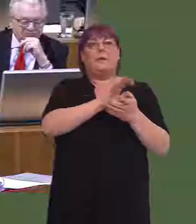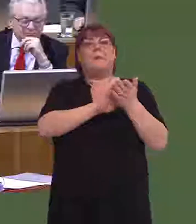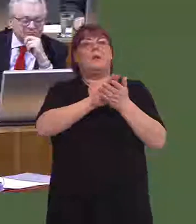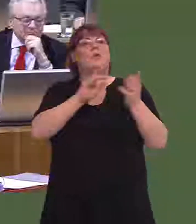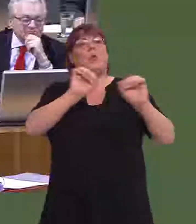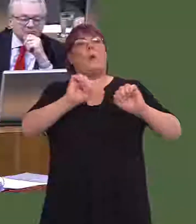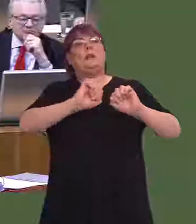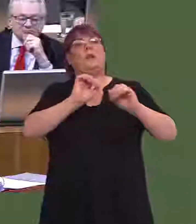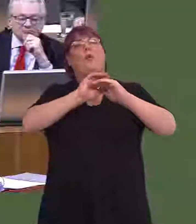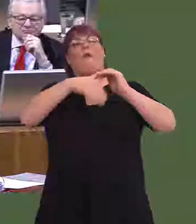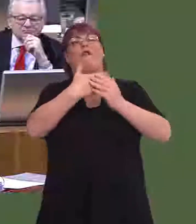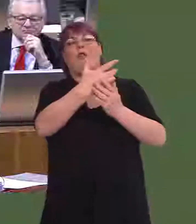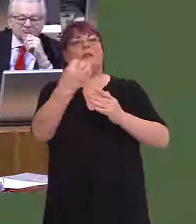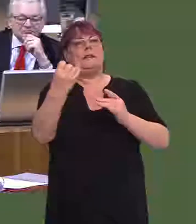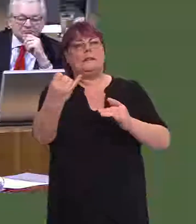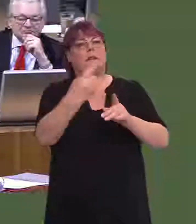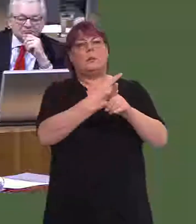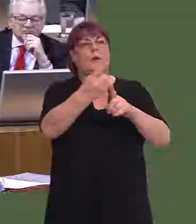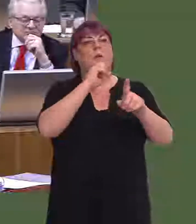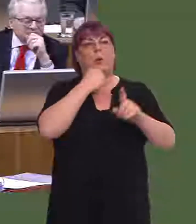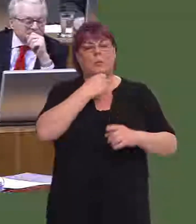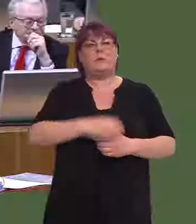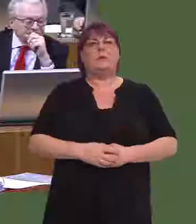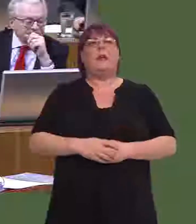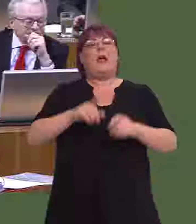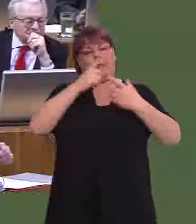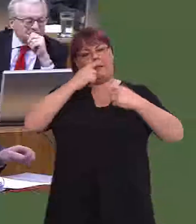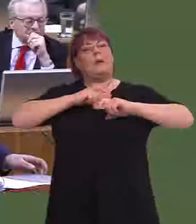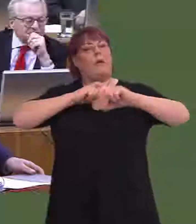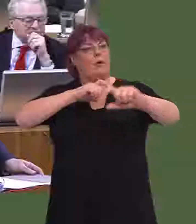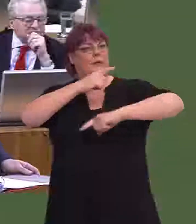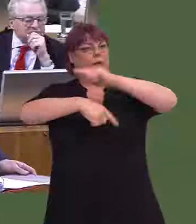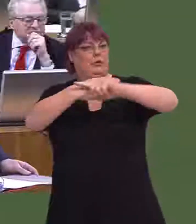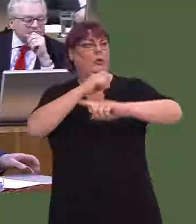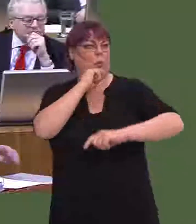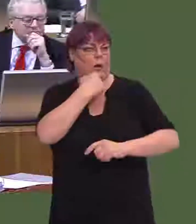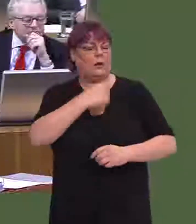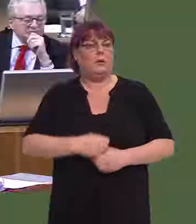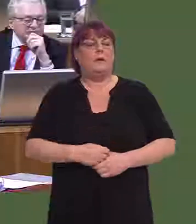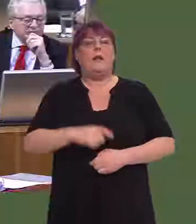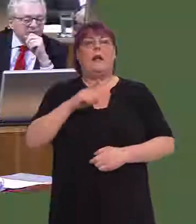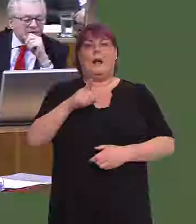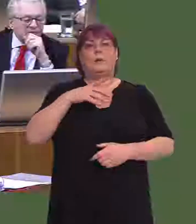to continue into 2018 and 2019, and financial recovery actions to result in the health board